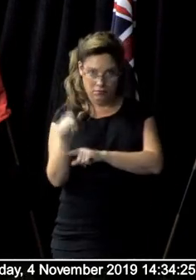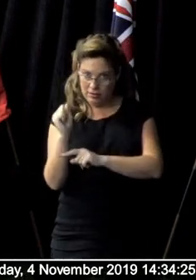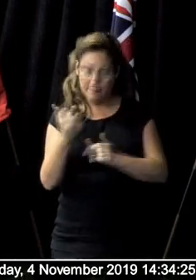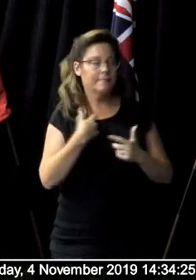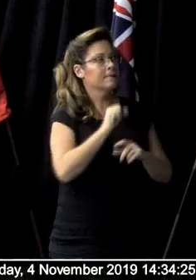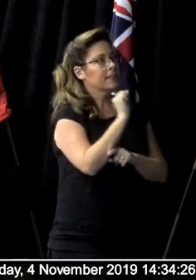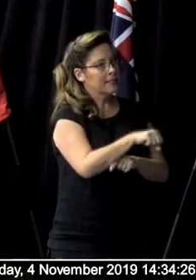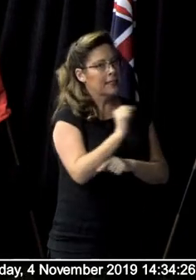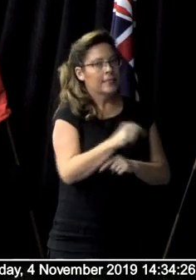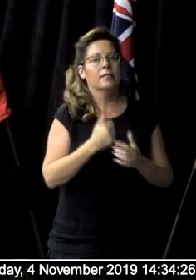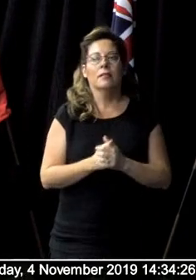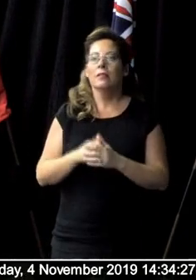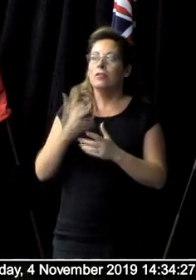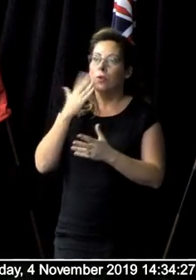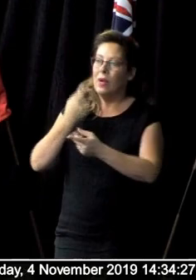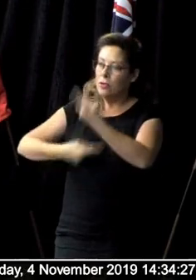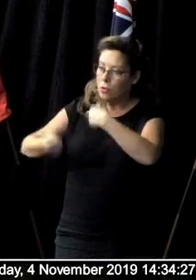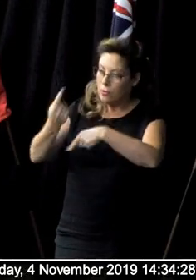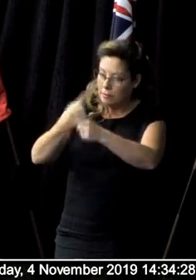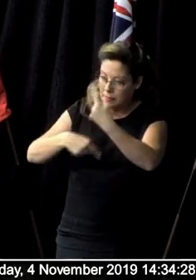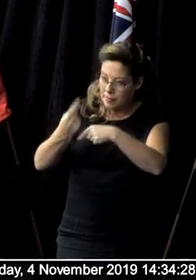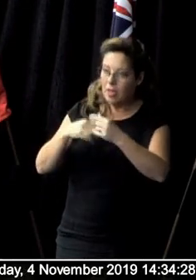examples that may have come from either? That’s right.